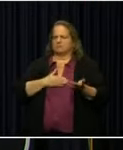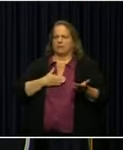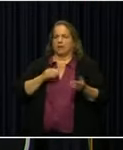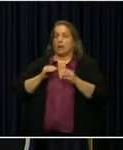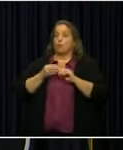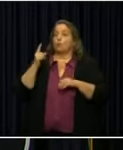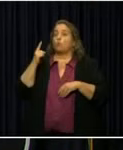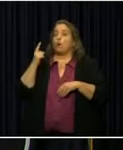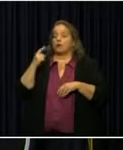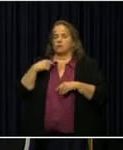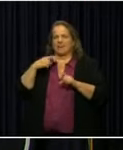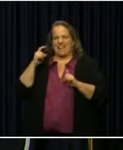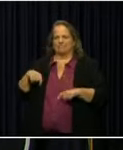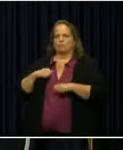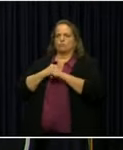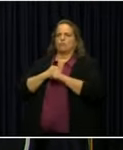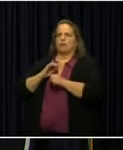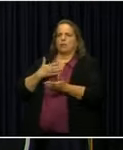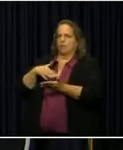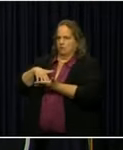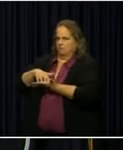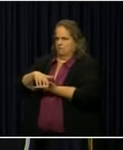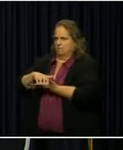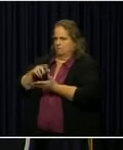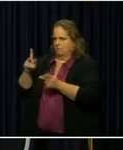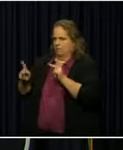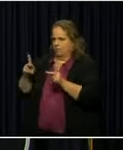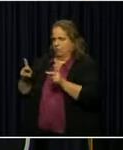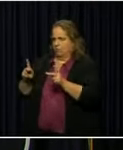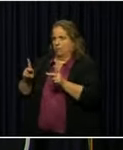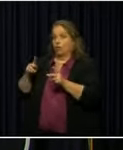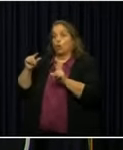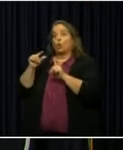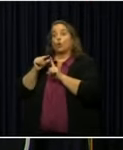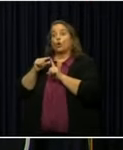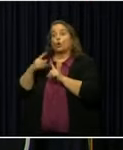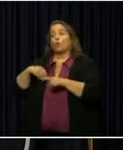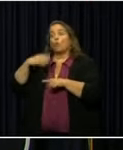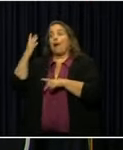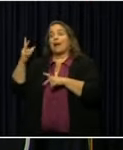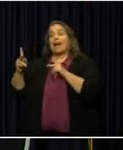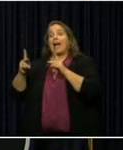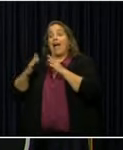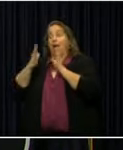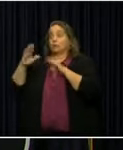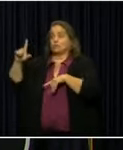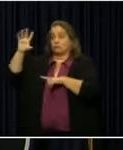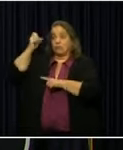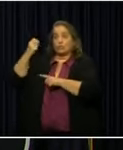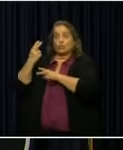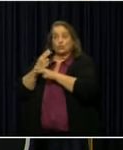IT'S GOING TO BE TRICKY. THERE'S A LOT OF LAWS OUT THERE ON THIS. BUT IF YOUR WORK HORSES EVER NORSE HAS PEOPLE THAT ARE IN